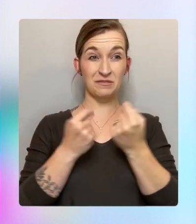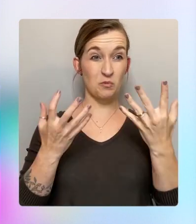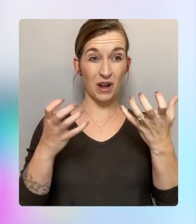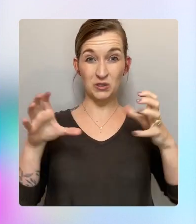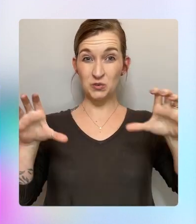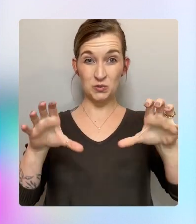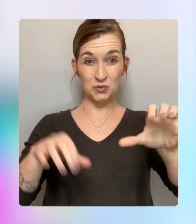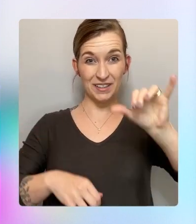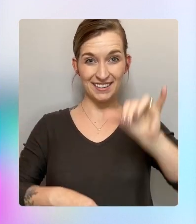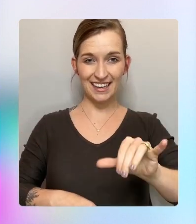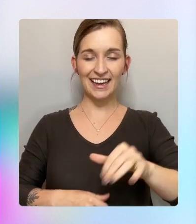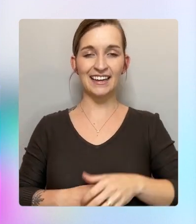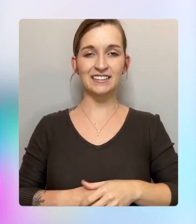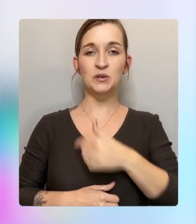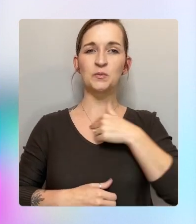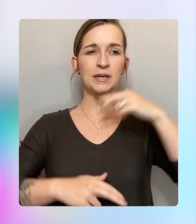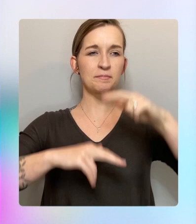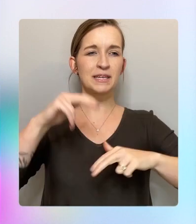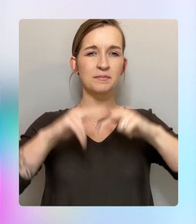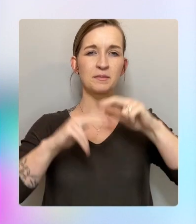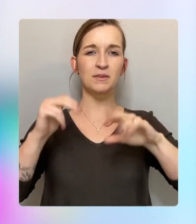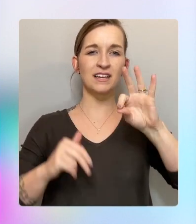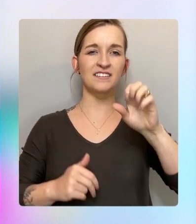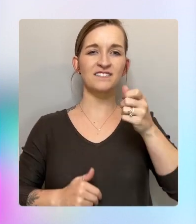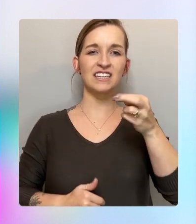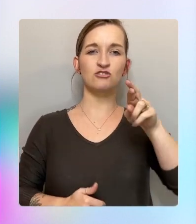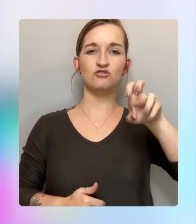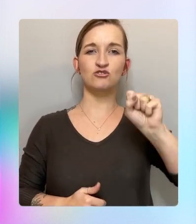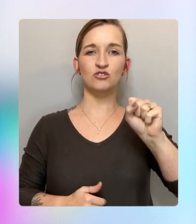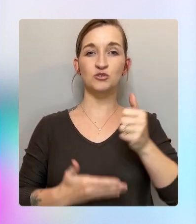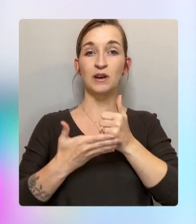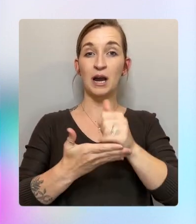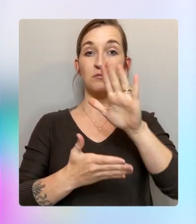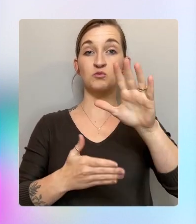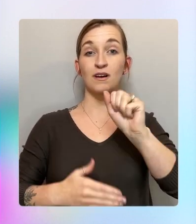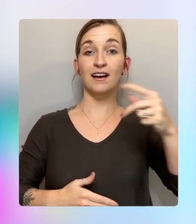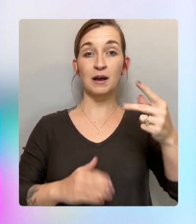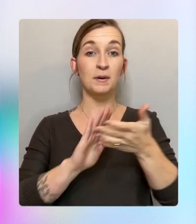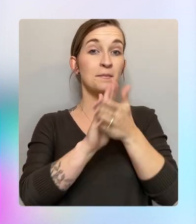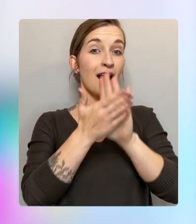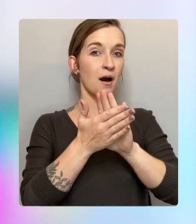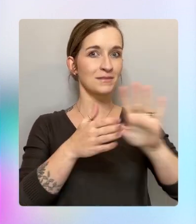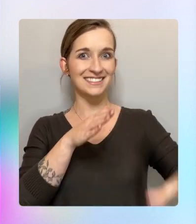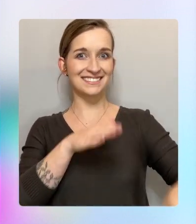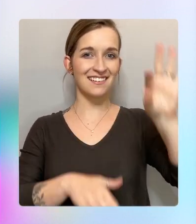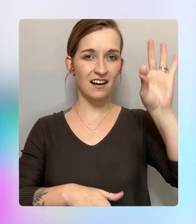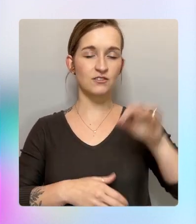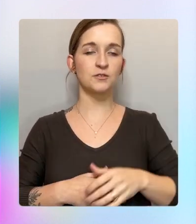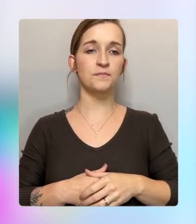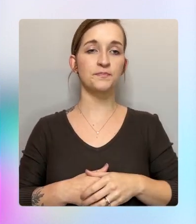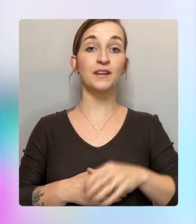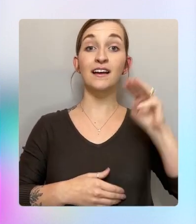We build the features to help your app get discovered. The Meta Quest Store is growing quickly,